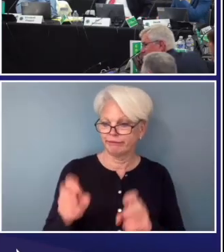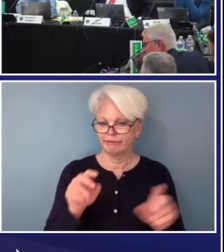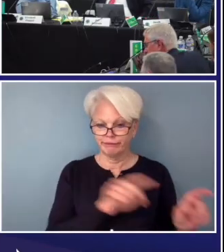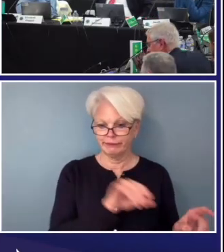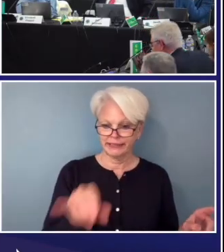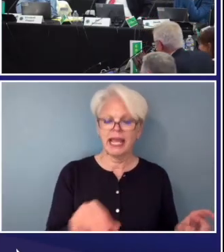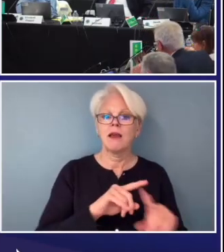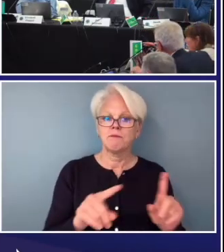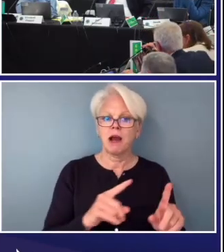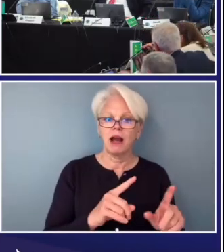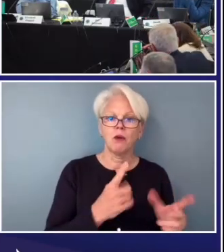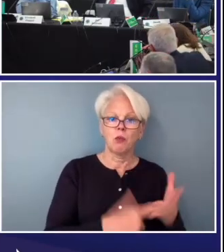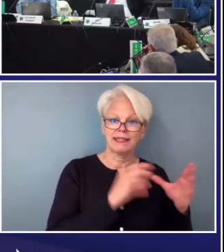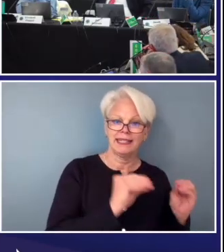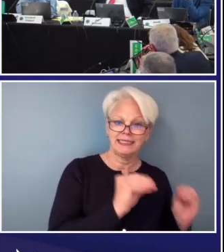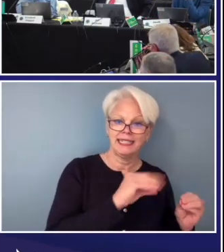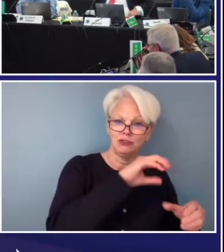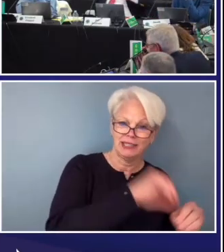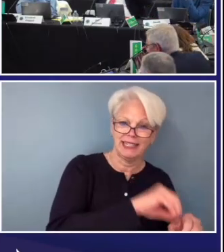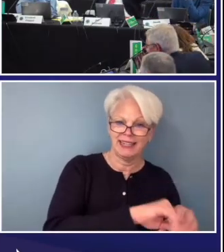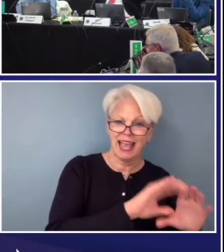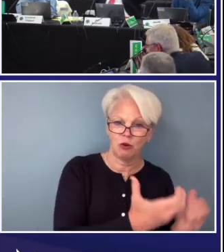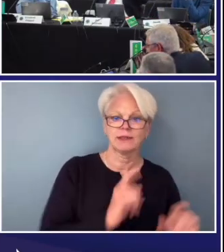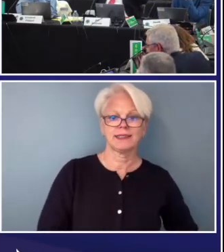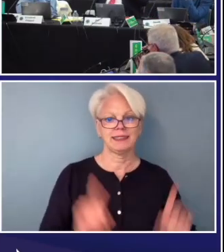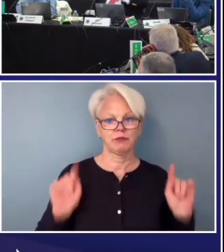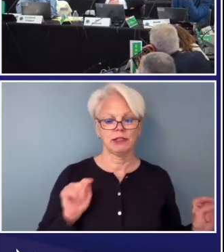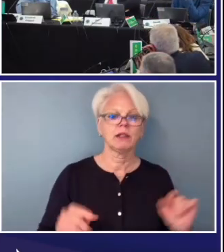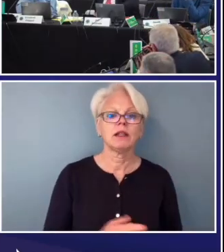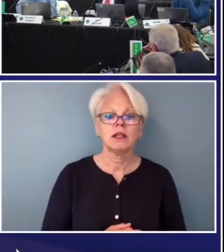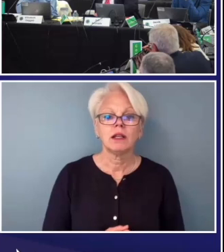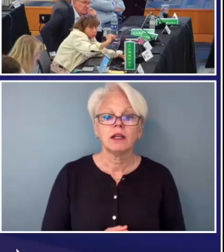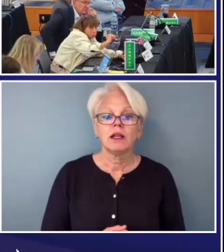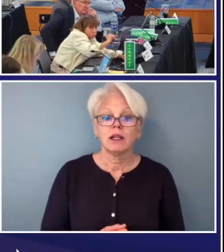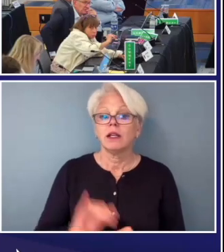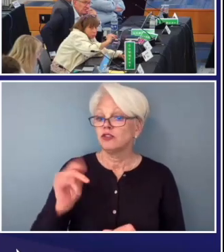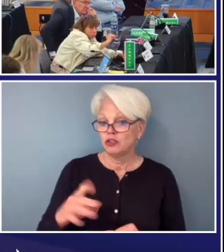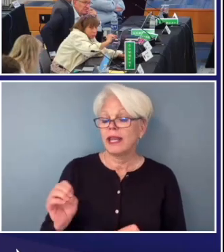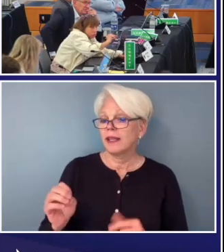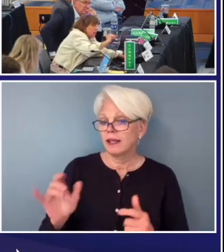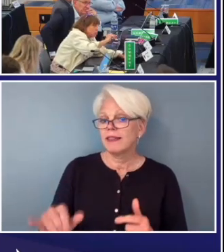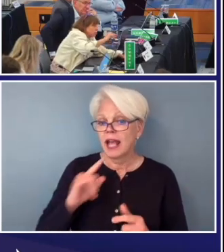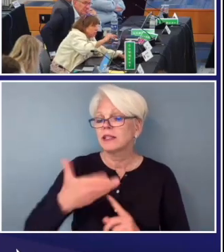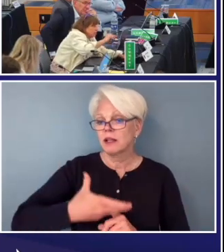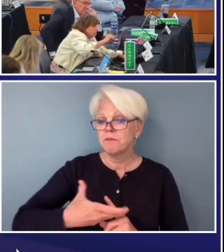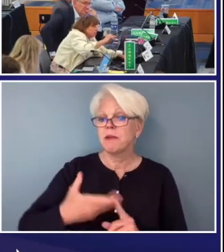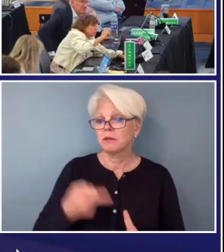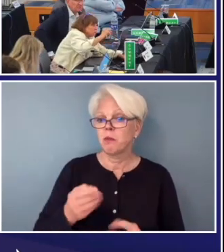Jennifer, can we hear from you? Jake, that's a compelling point, the presumption piece, which actually, the presumption